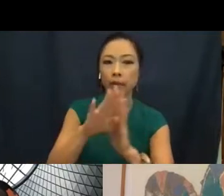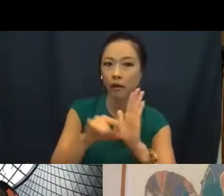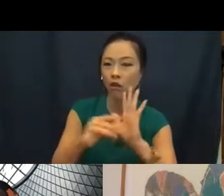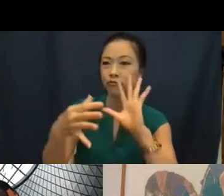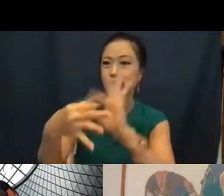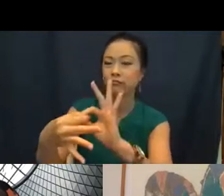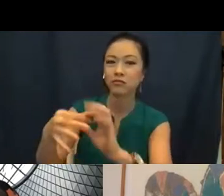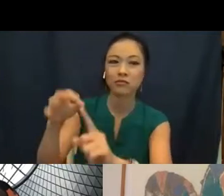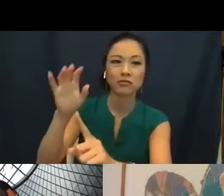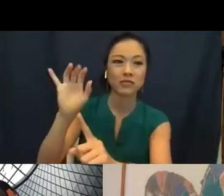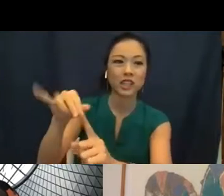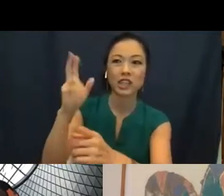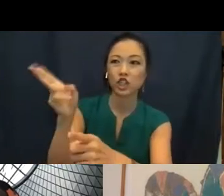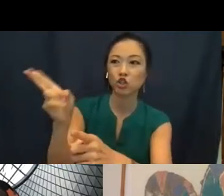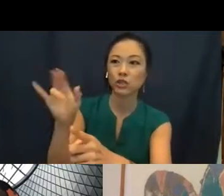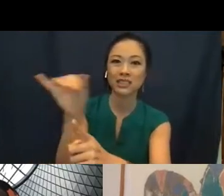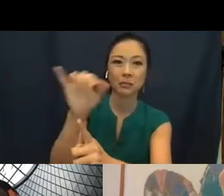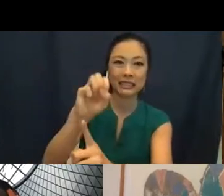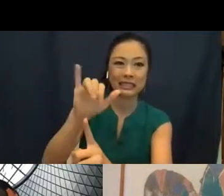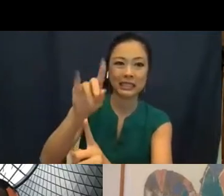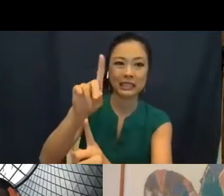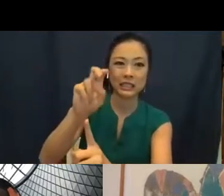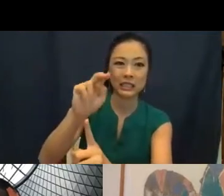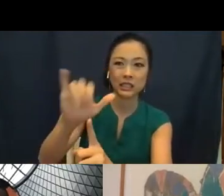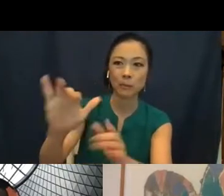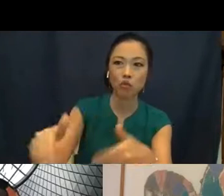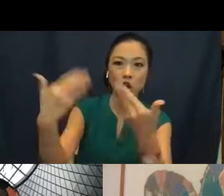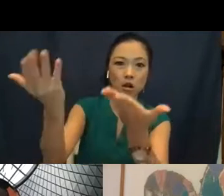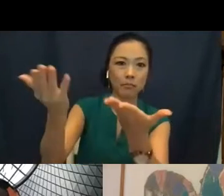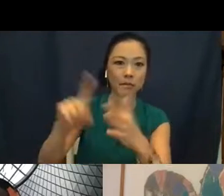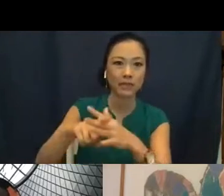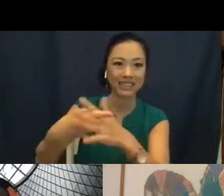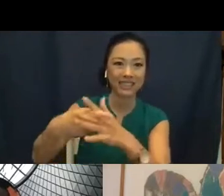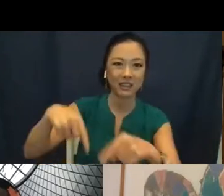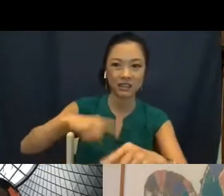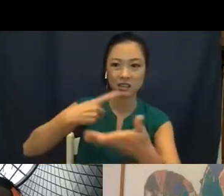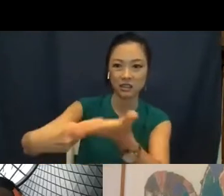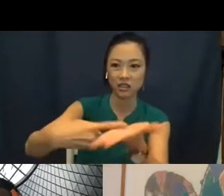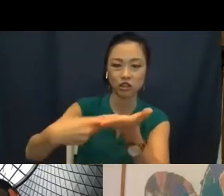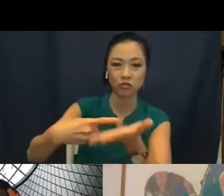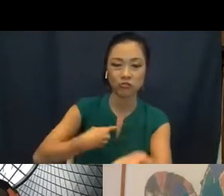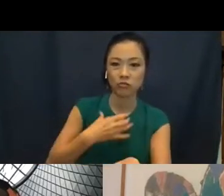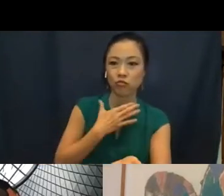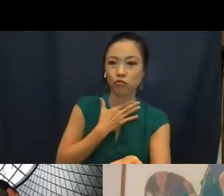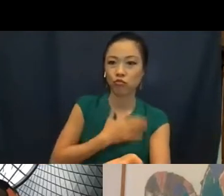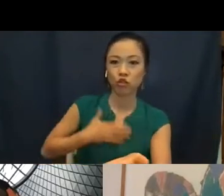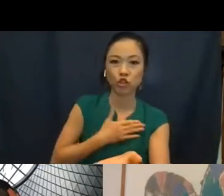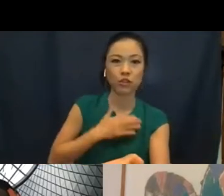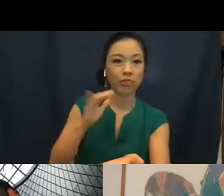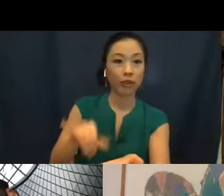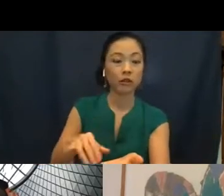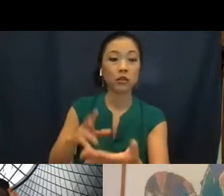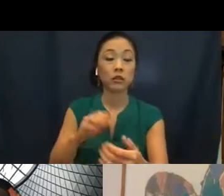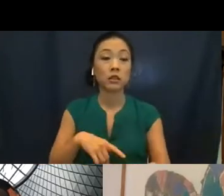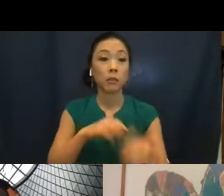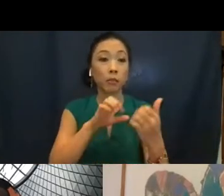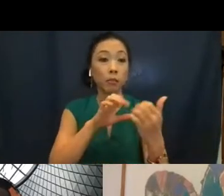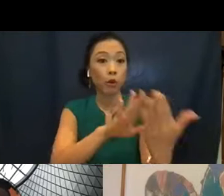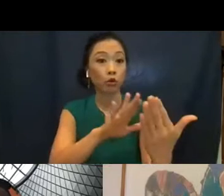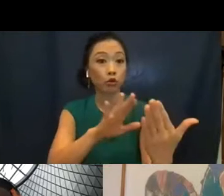brought up for us, which I appreciated. In approaching curatorial work at a place called the Experimental Media